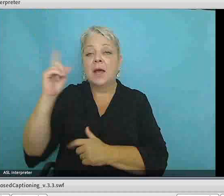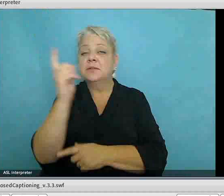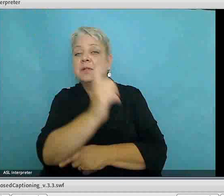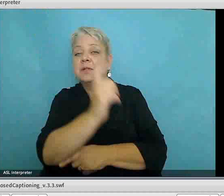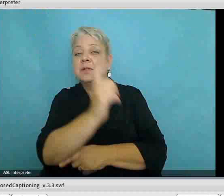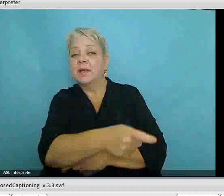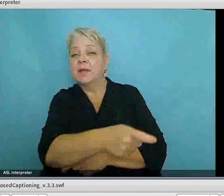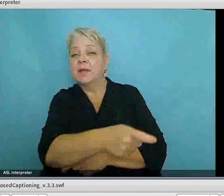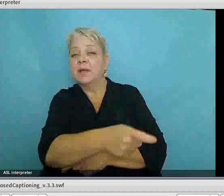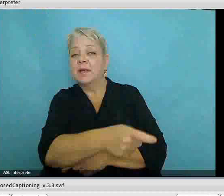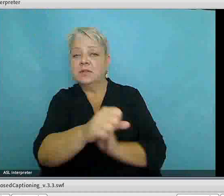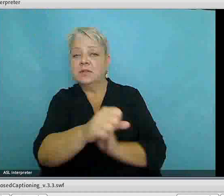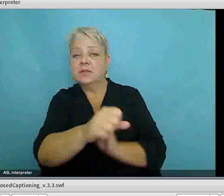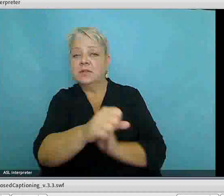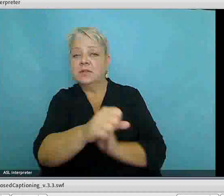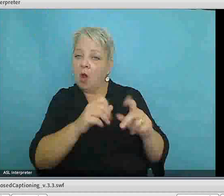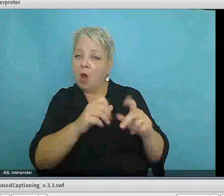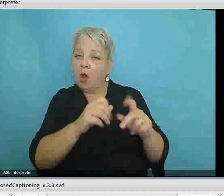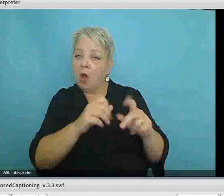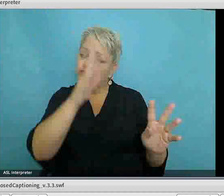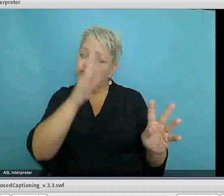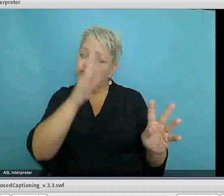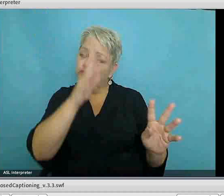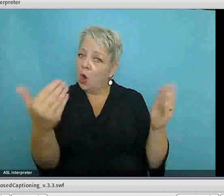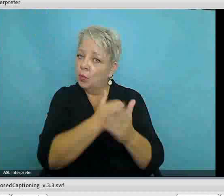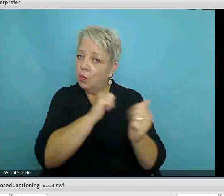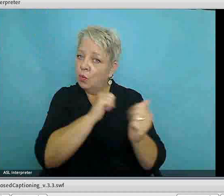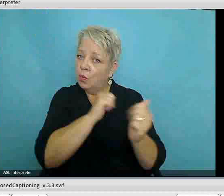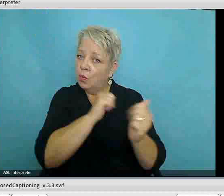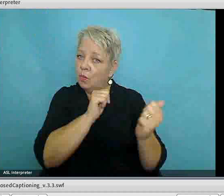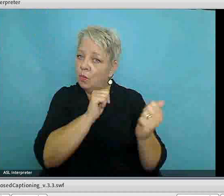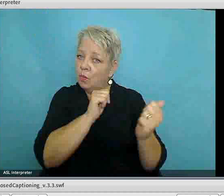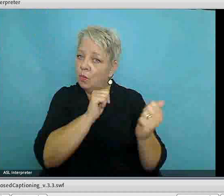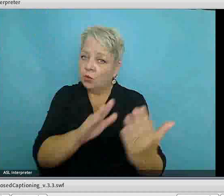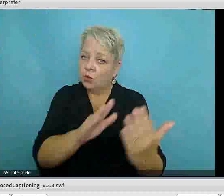And this is our -- this is our try.